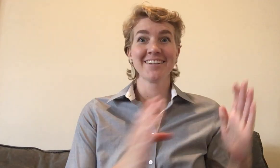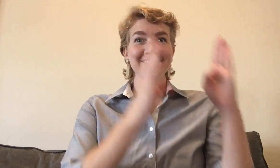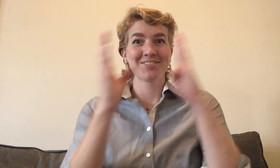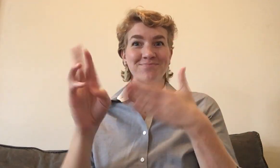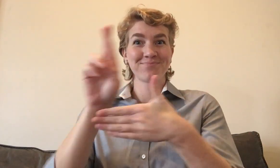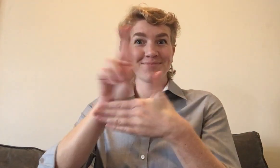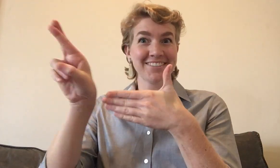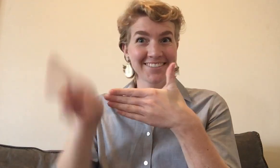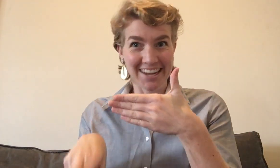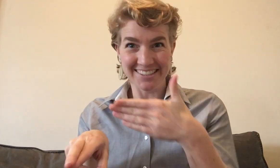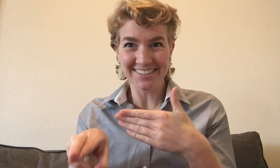Now, the results.